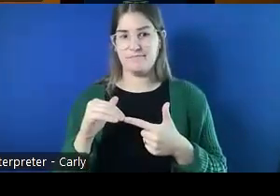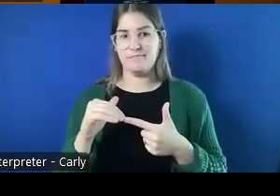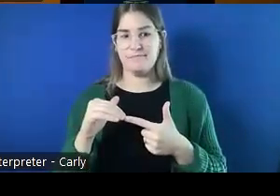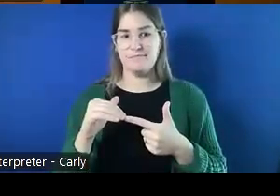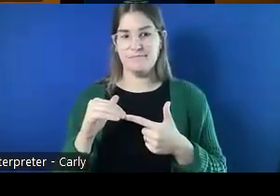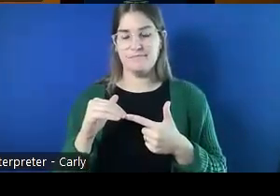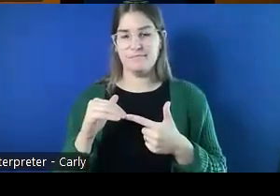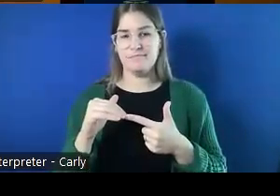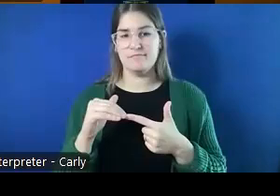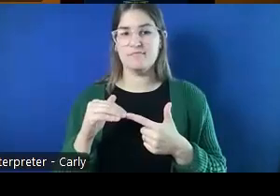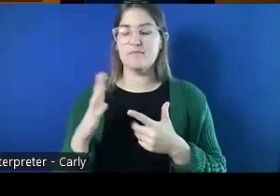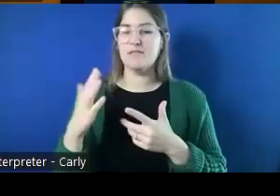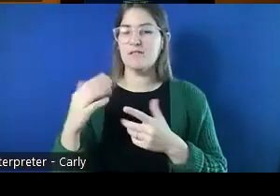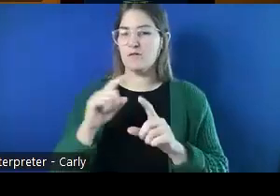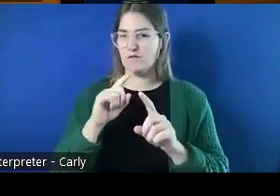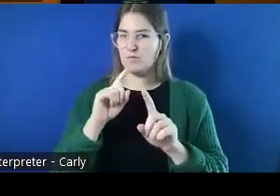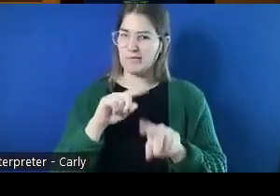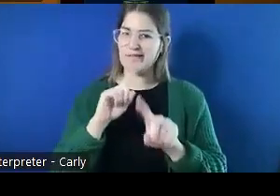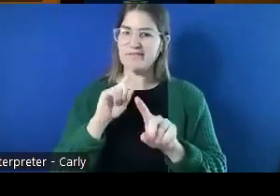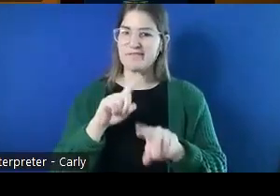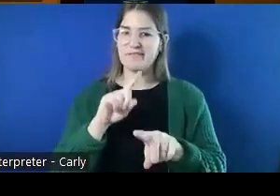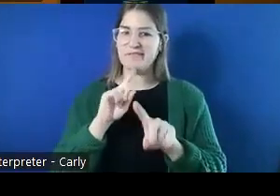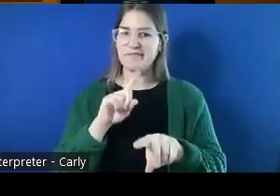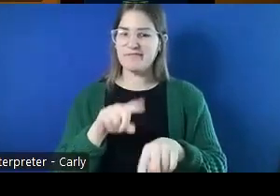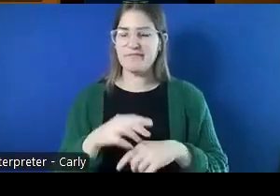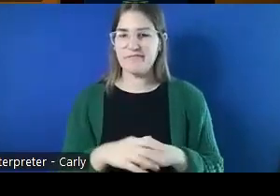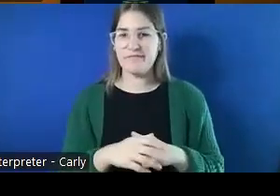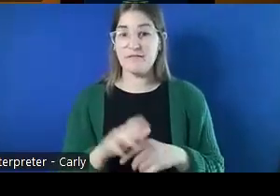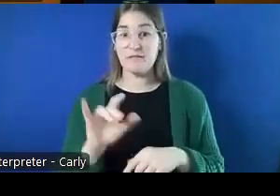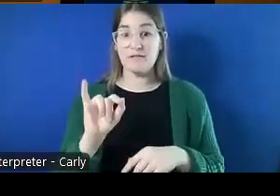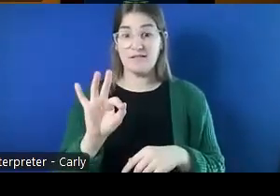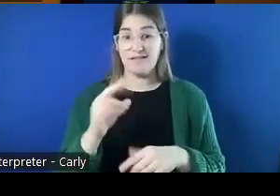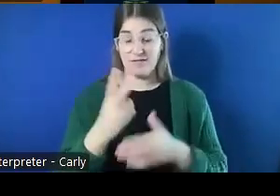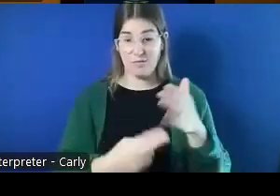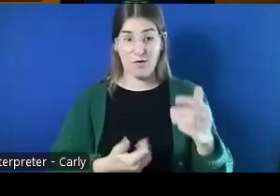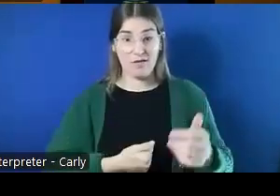principle of responsiveness you know if we're both we're both sharing and disclosing but neither are